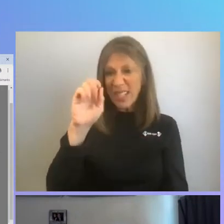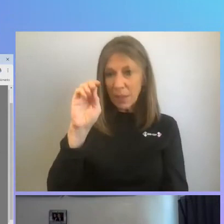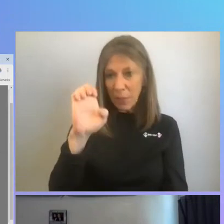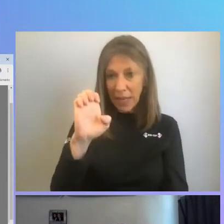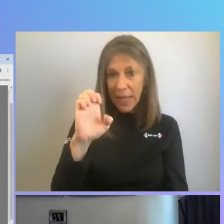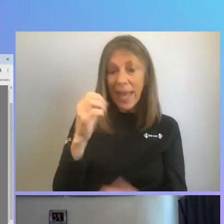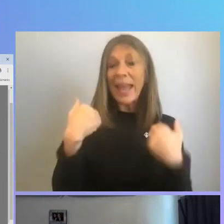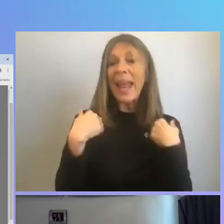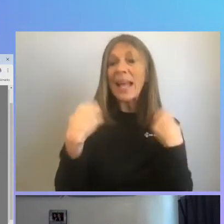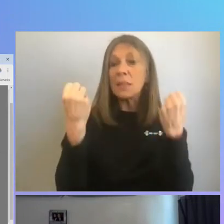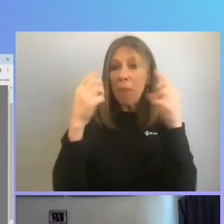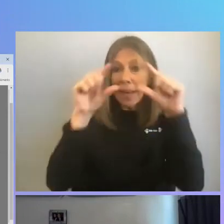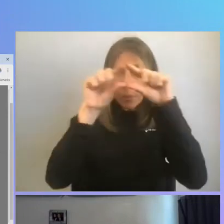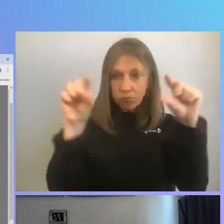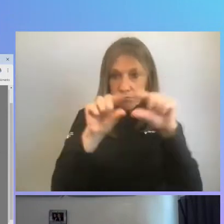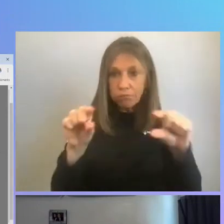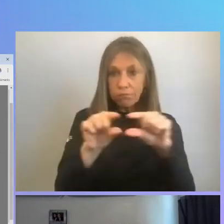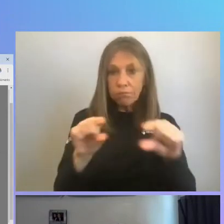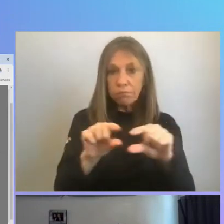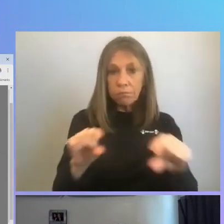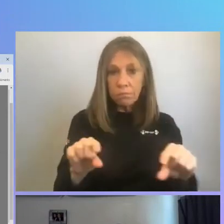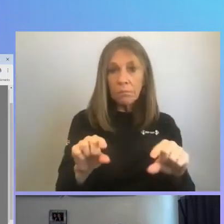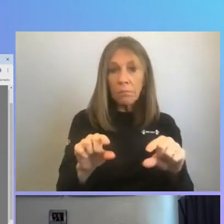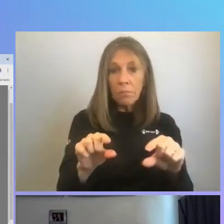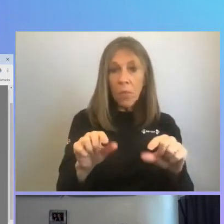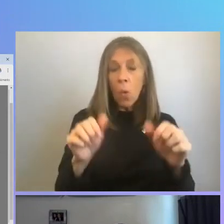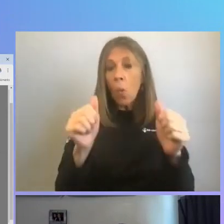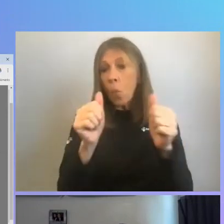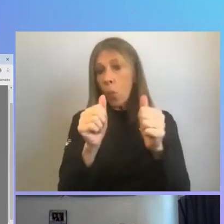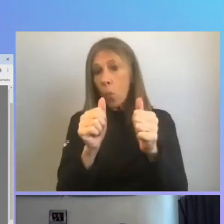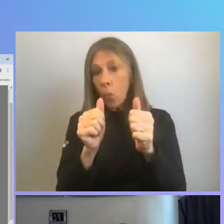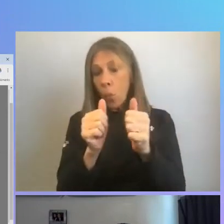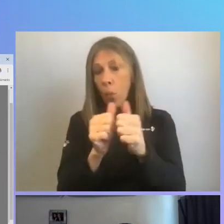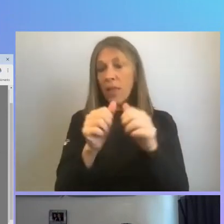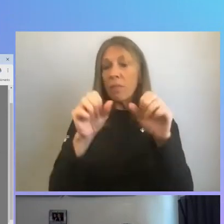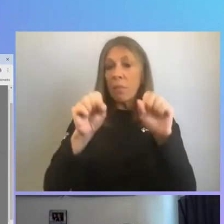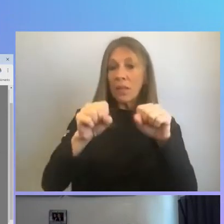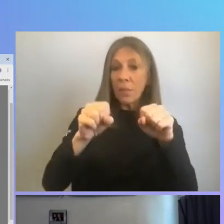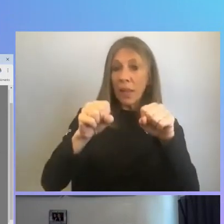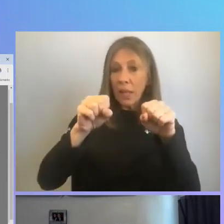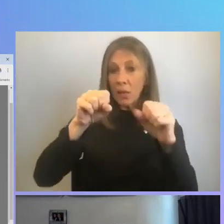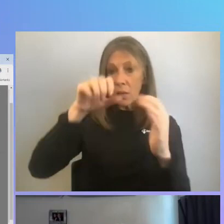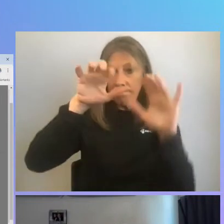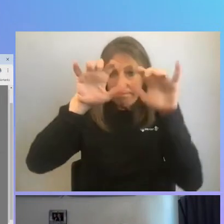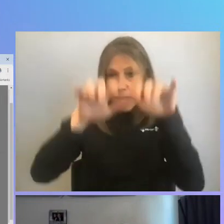possibly to enter what ingredients go into recipes